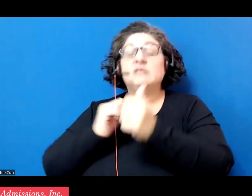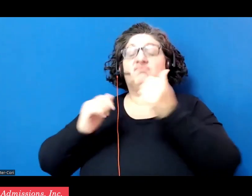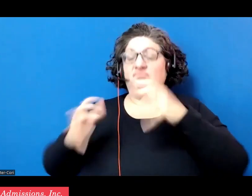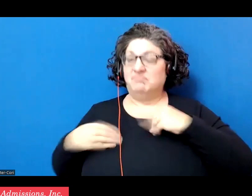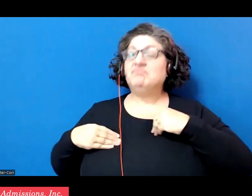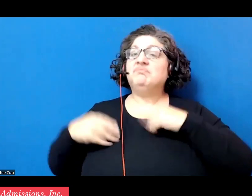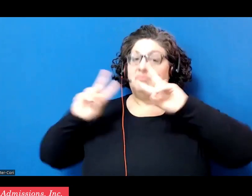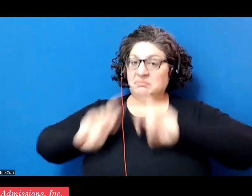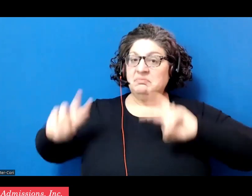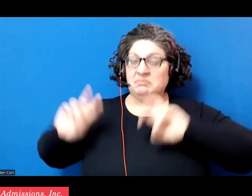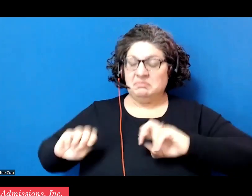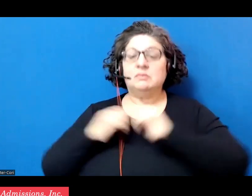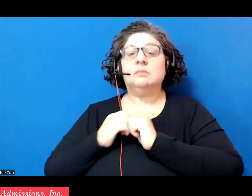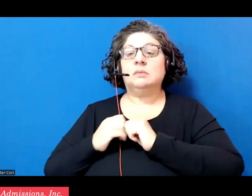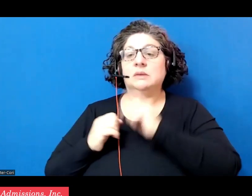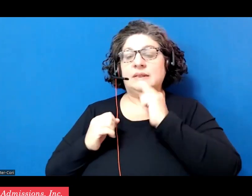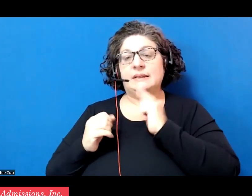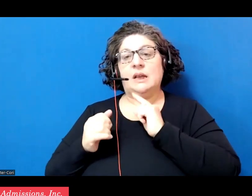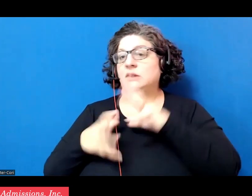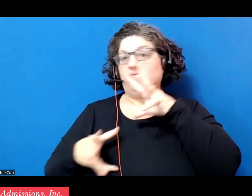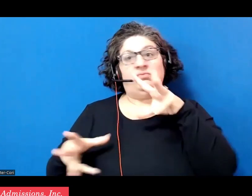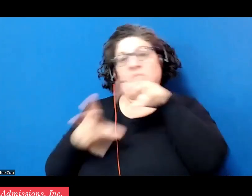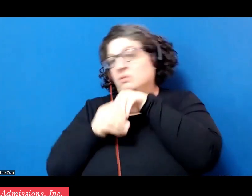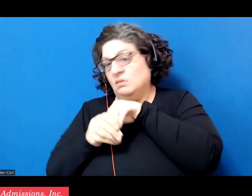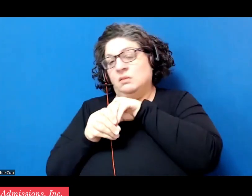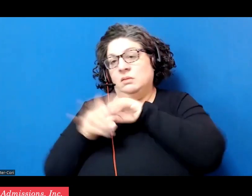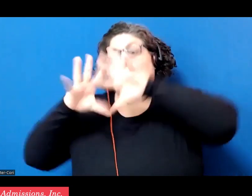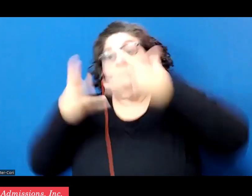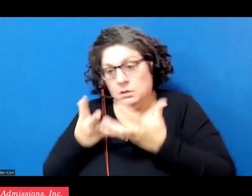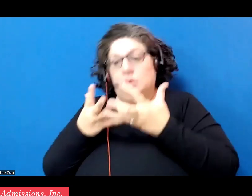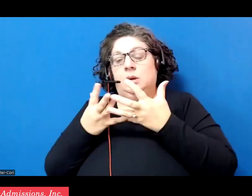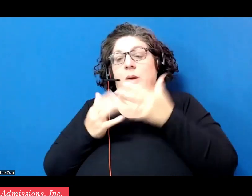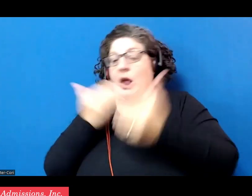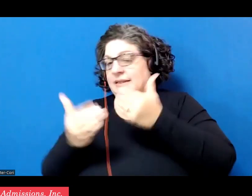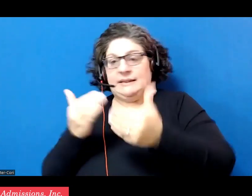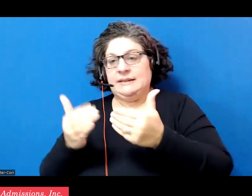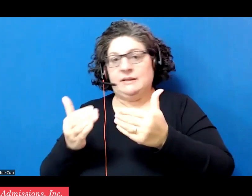And basically, was a holistic admissions process without undue consideration of race.